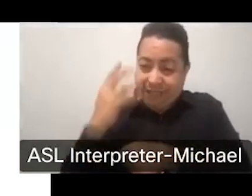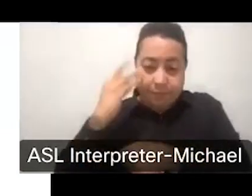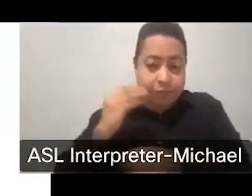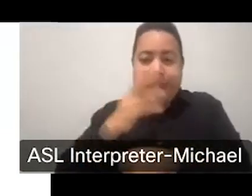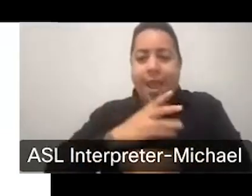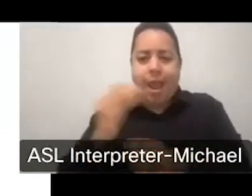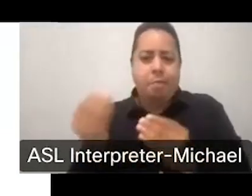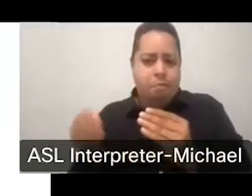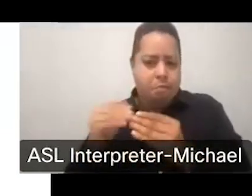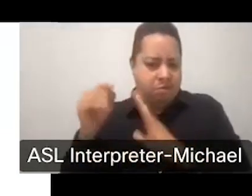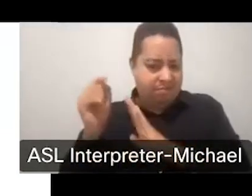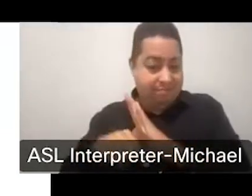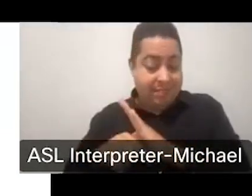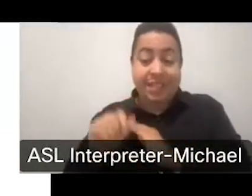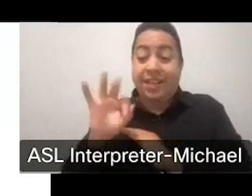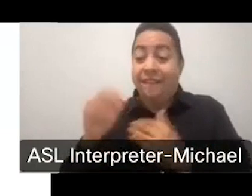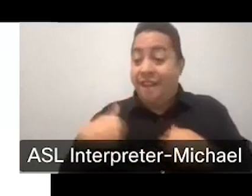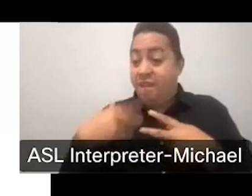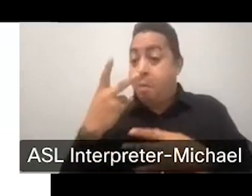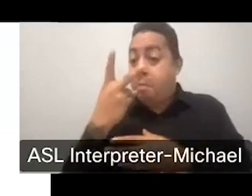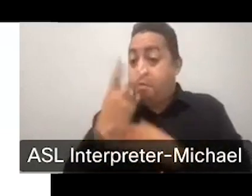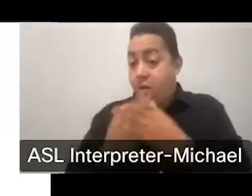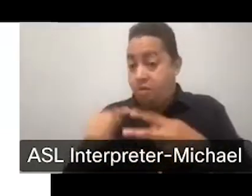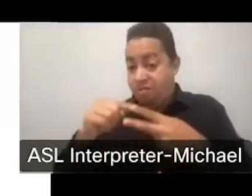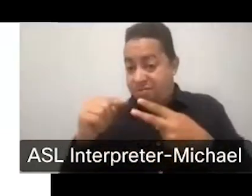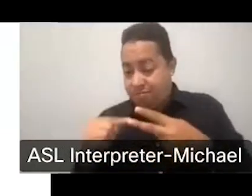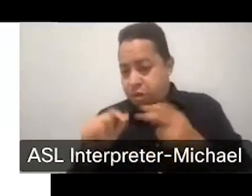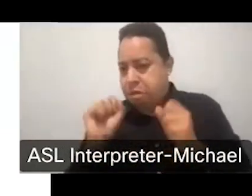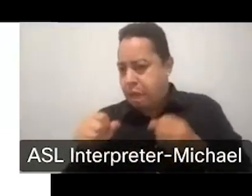If you have both types of resumes, you can choose to upload both.